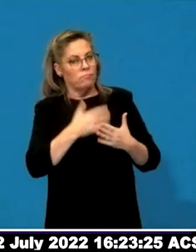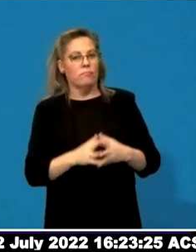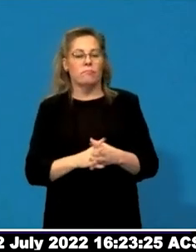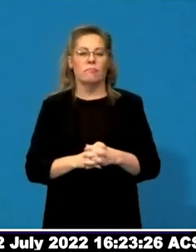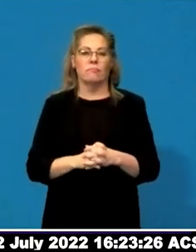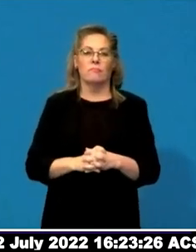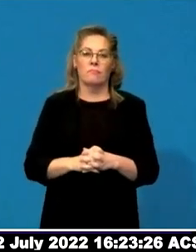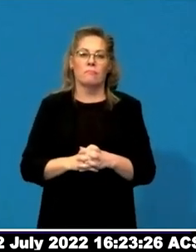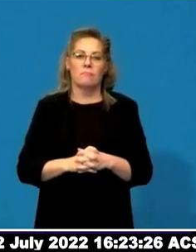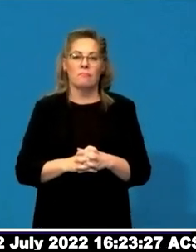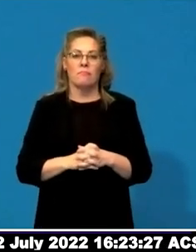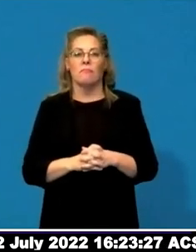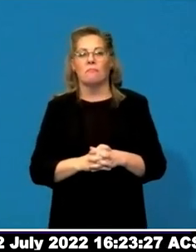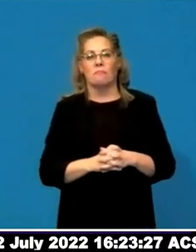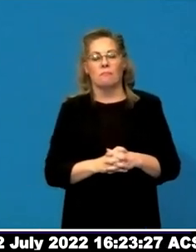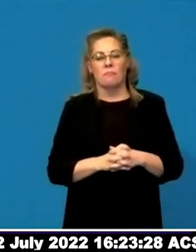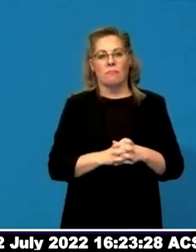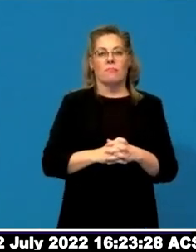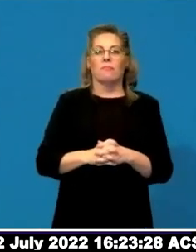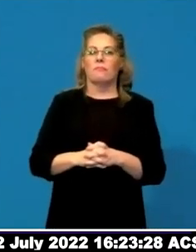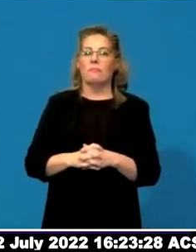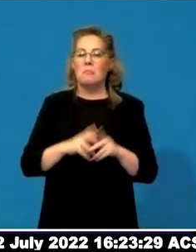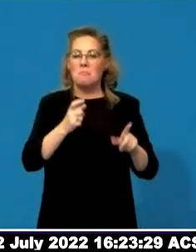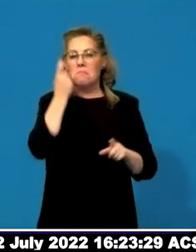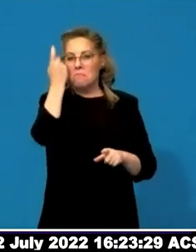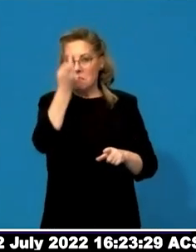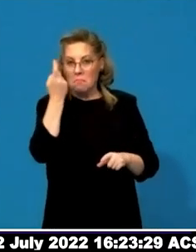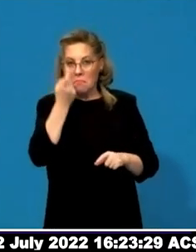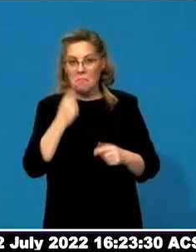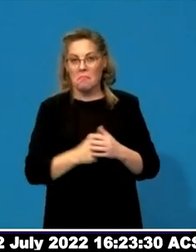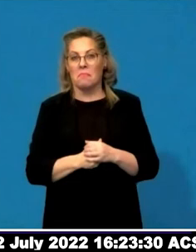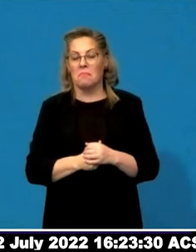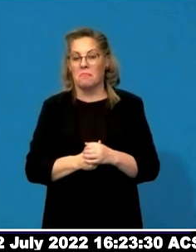I wanted to know if you have met any workers in the NDIA